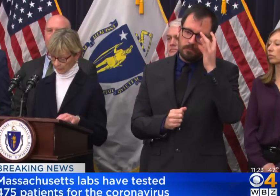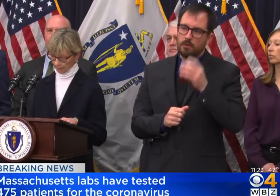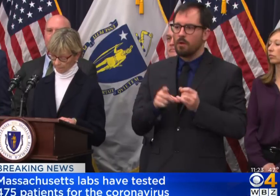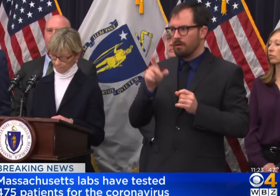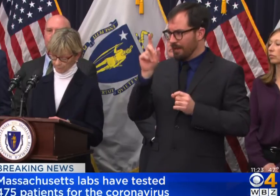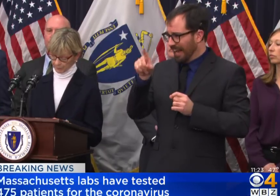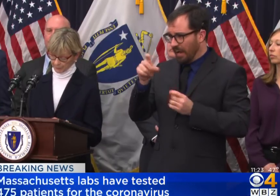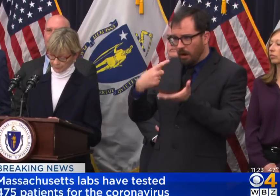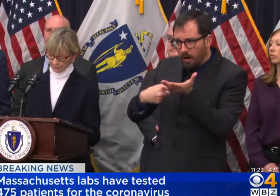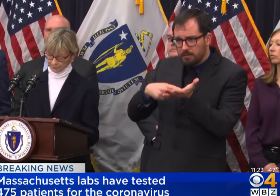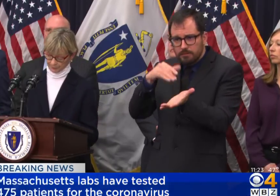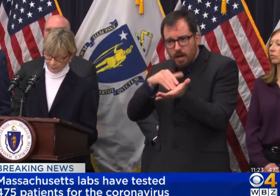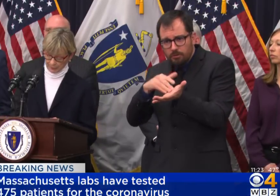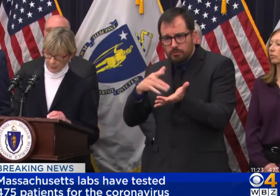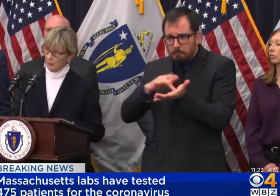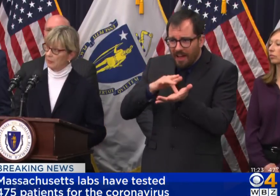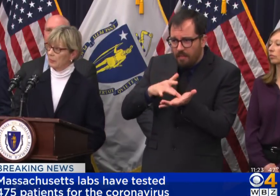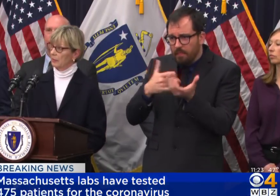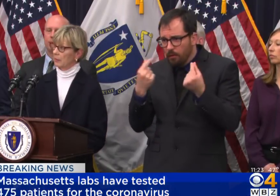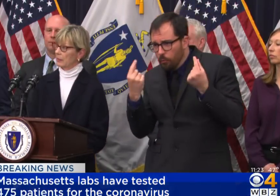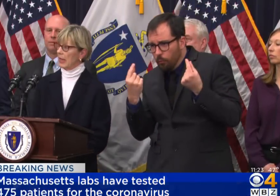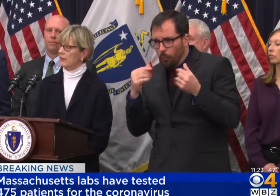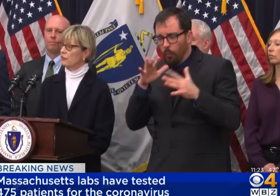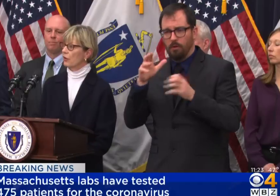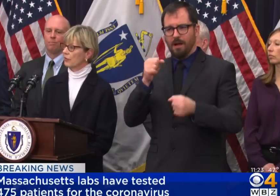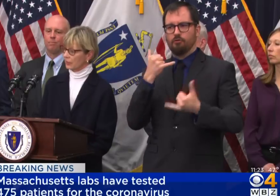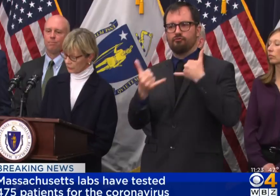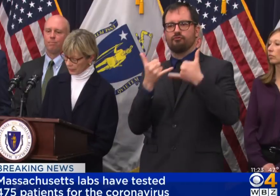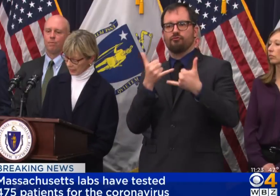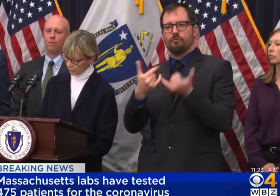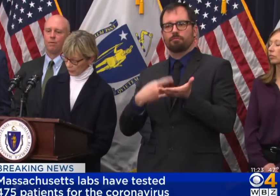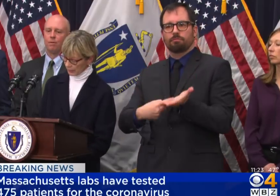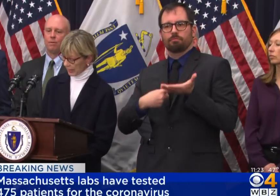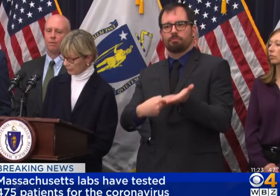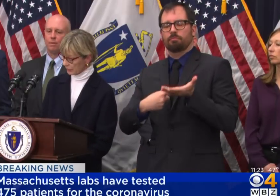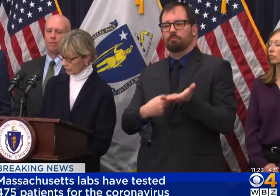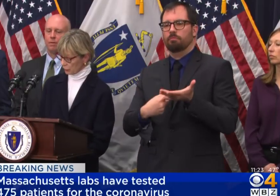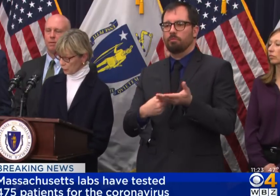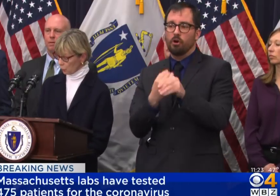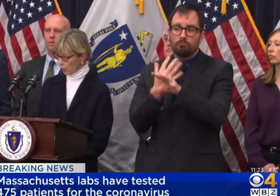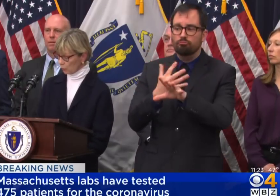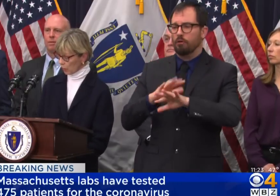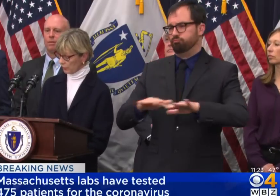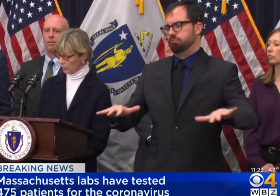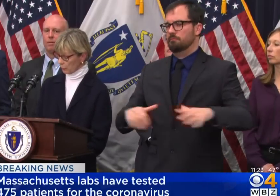CLINICAL NEED, MEMBER ENGAGEMENT, THAT THEY CAN DO